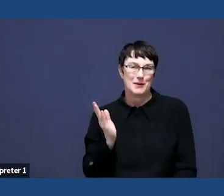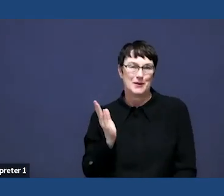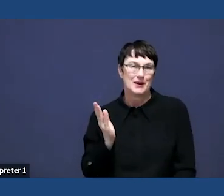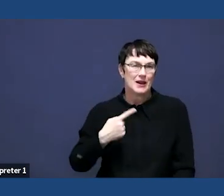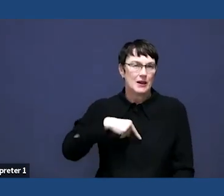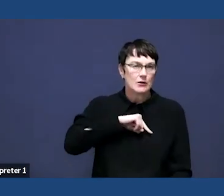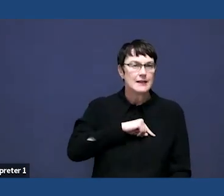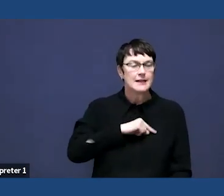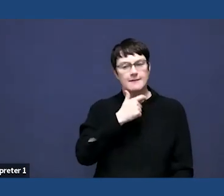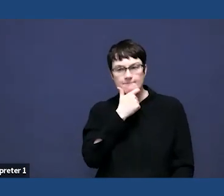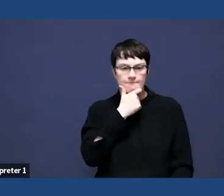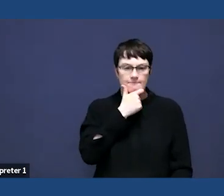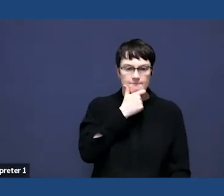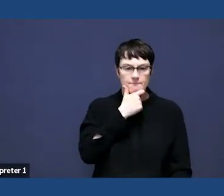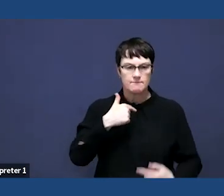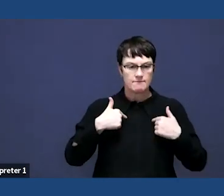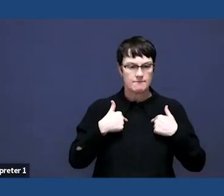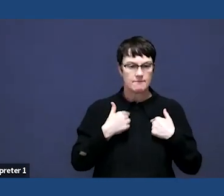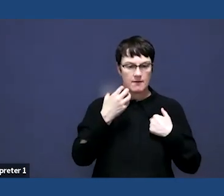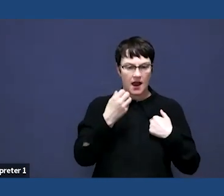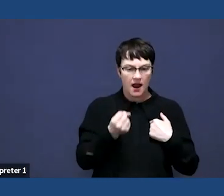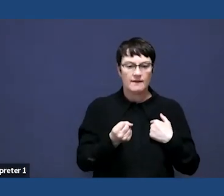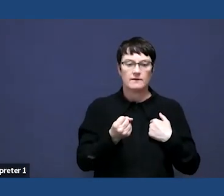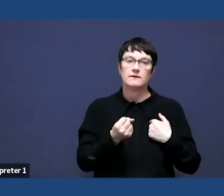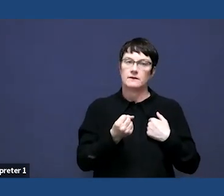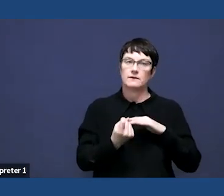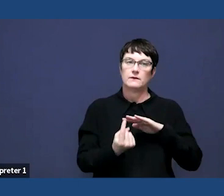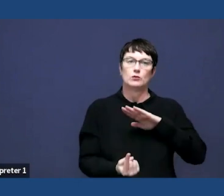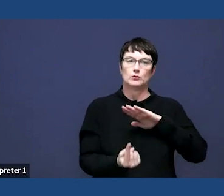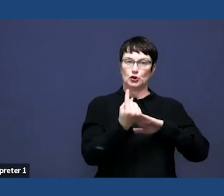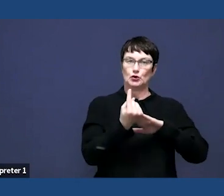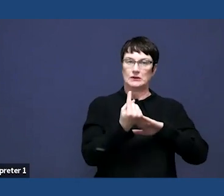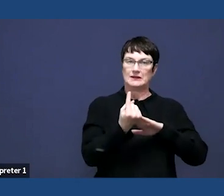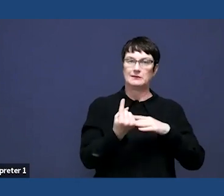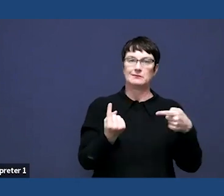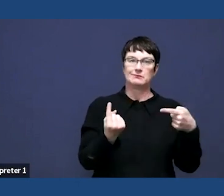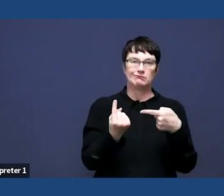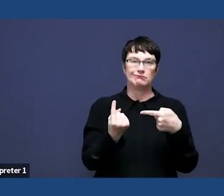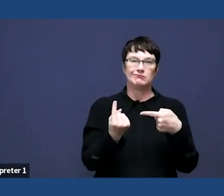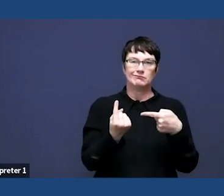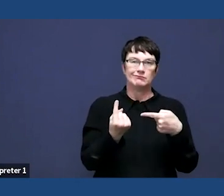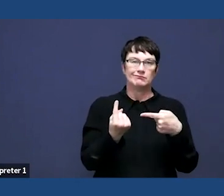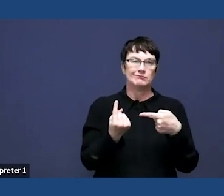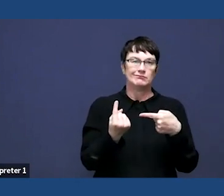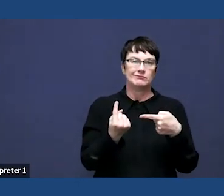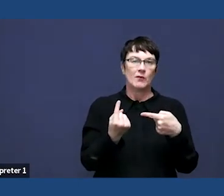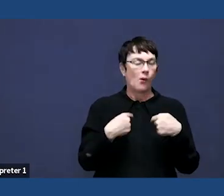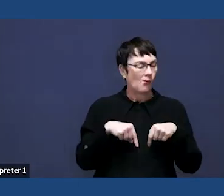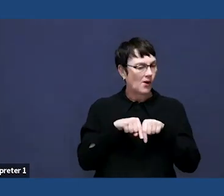But that will be the beginning for everyone else to feel inspired to change the narrative,